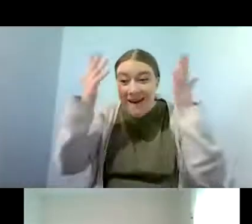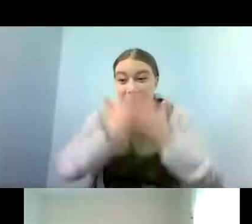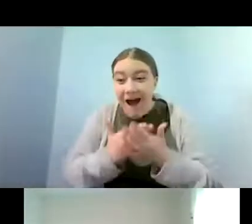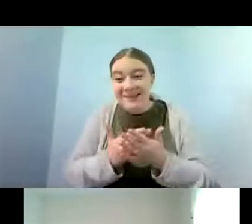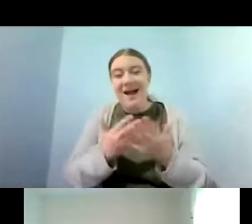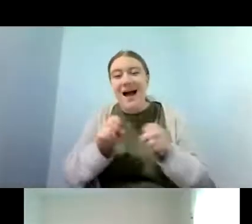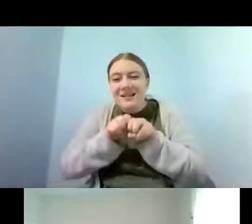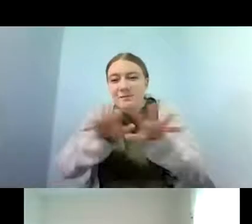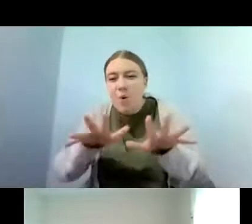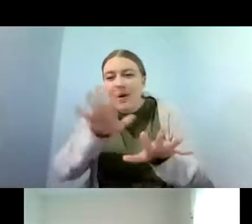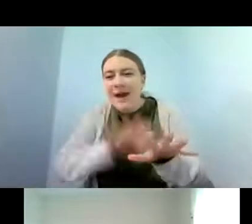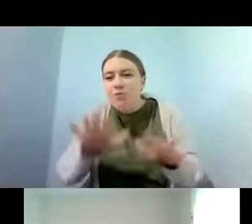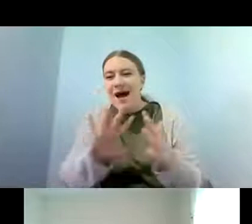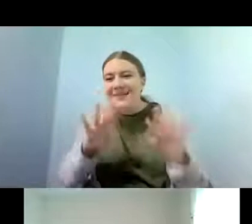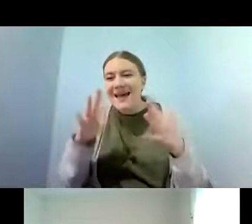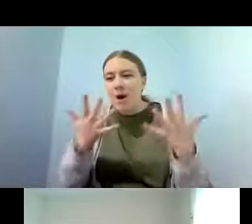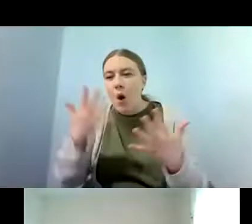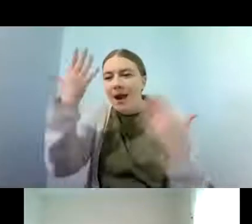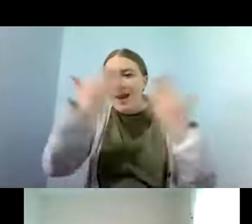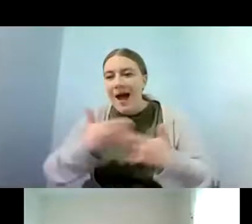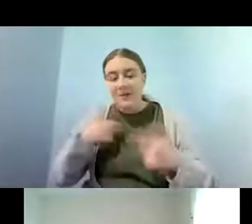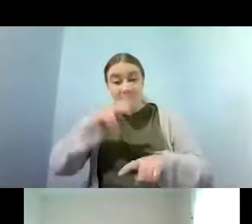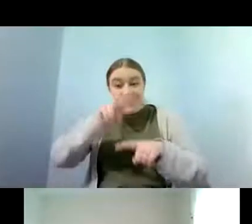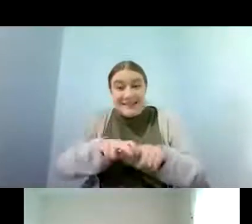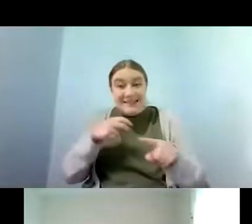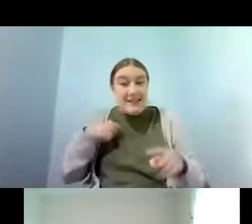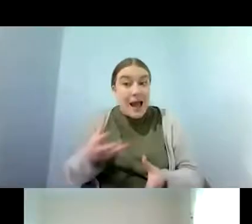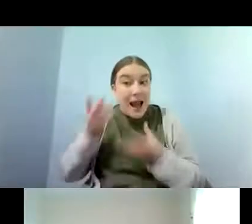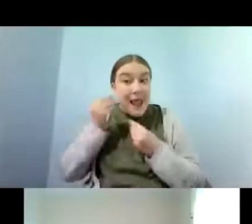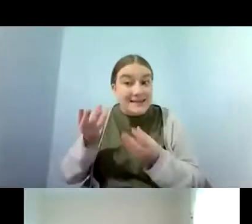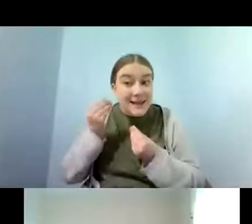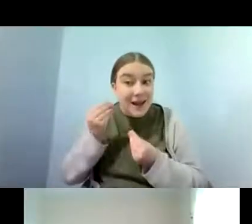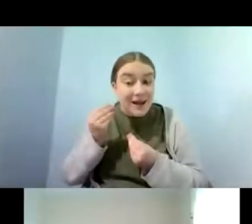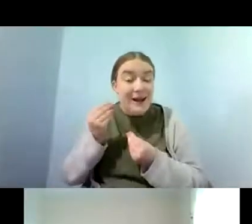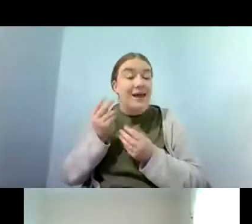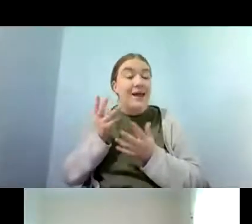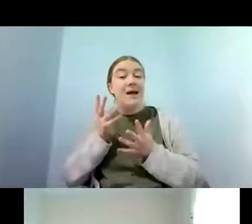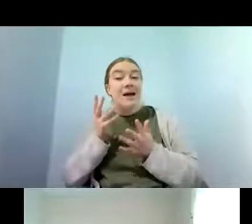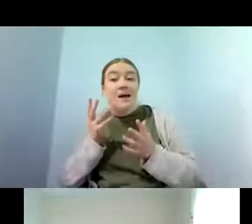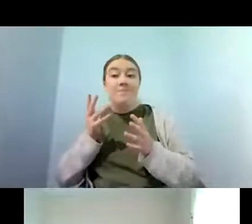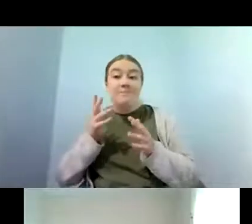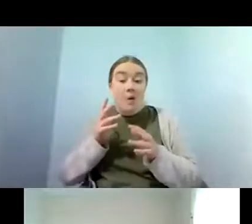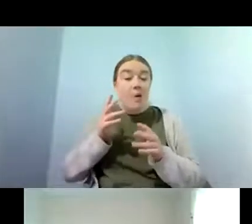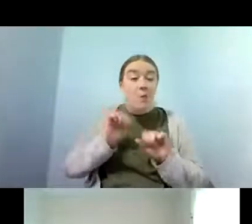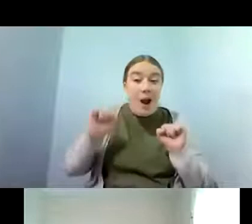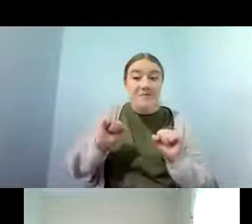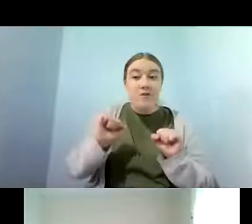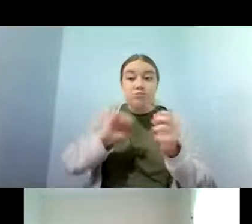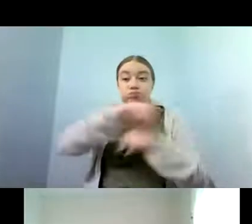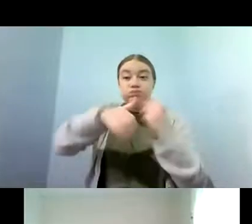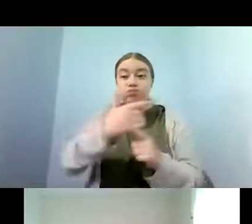10 p.m and we sit and we listen and the spoiling counts are also backed up with acoustic data